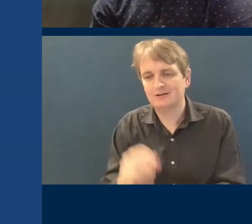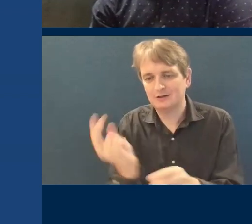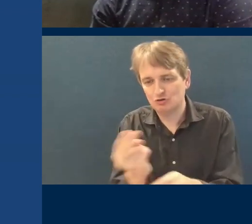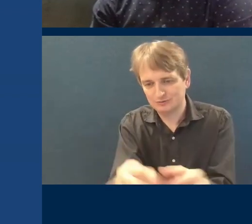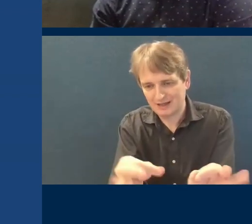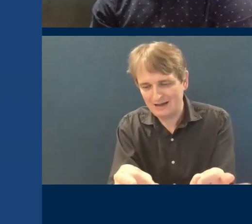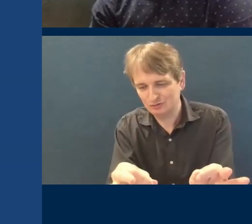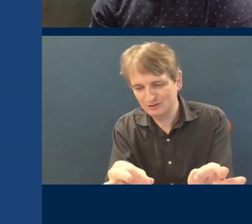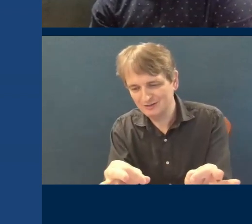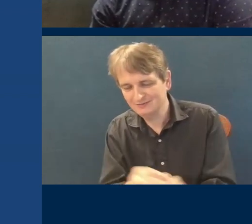you know. And